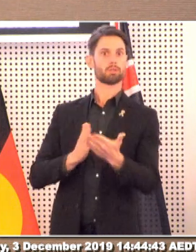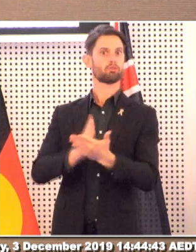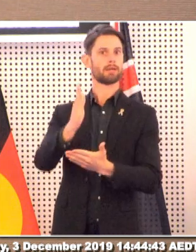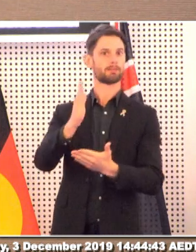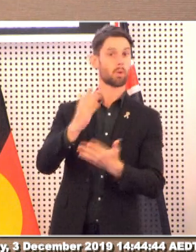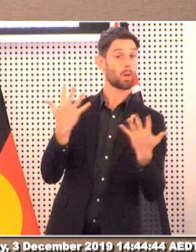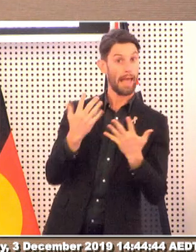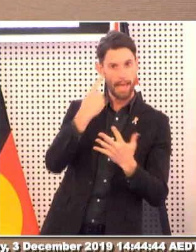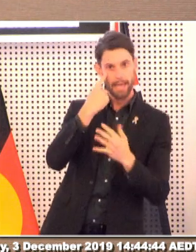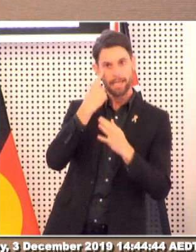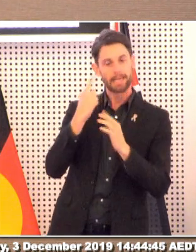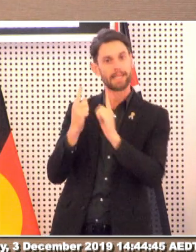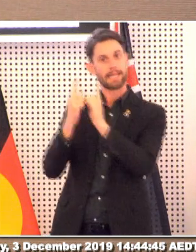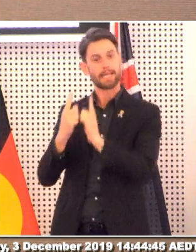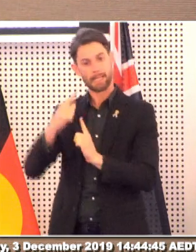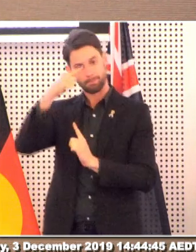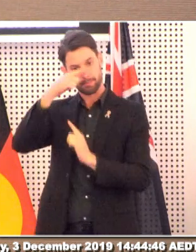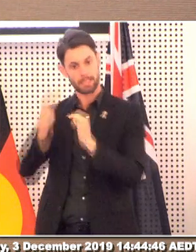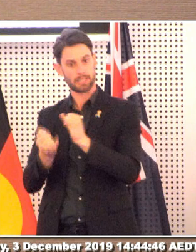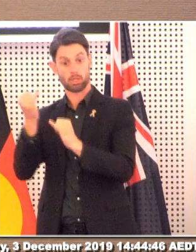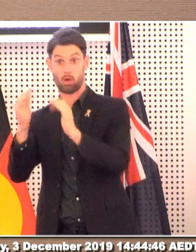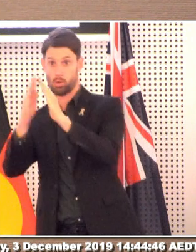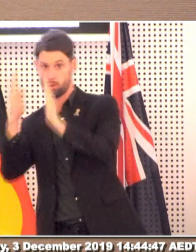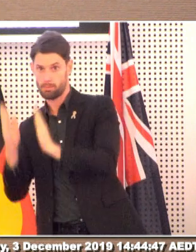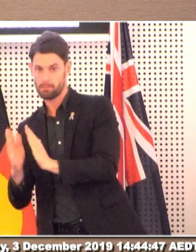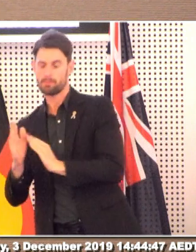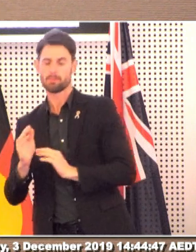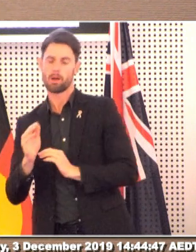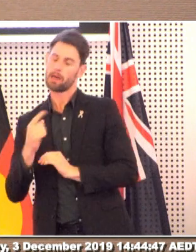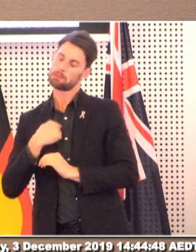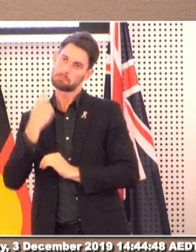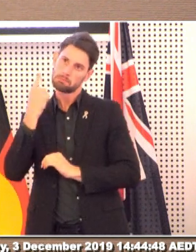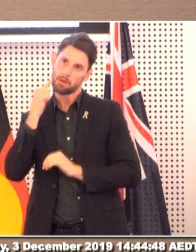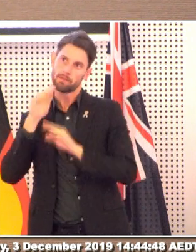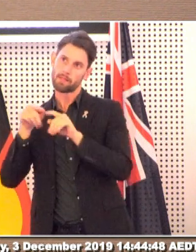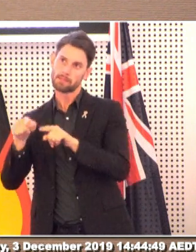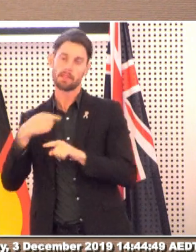So when I’m thinking about the work of the office, we often work in very small places